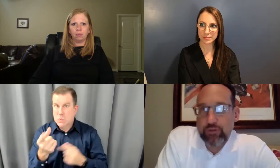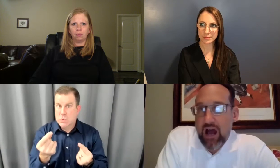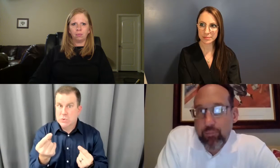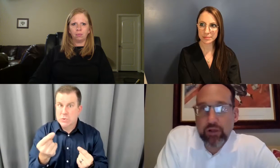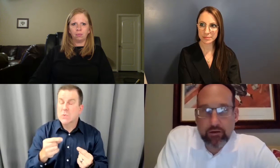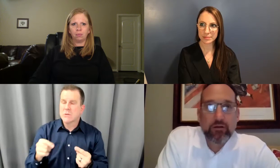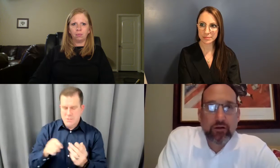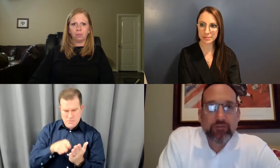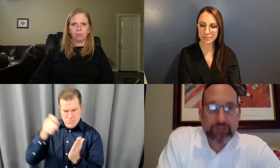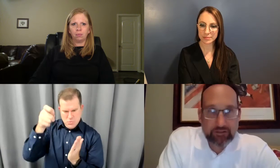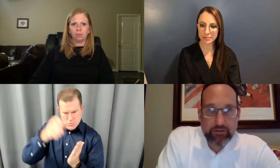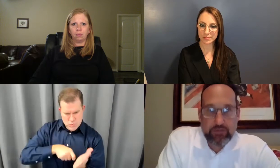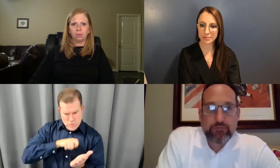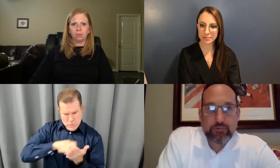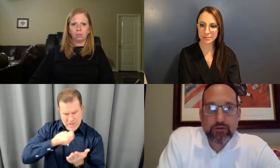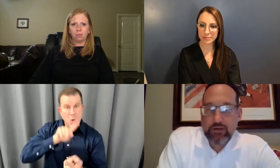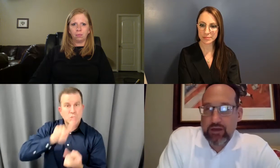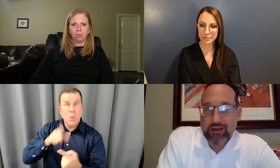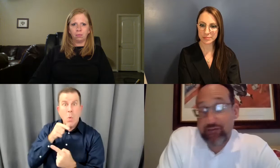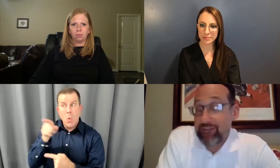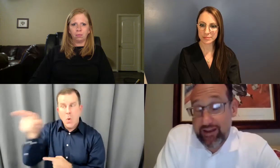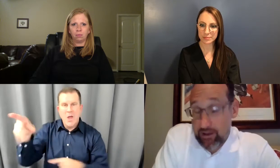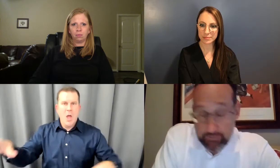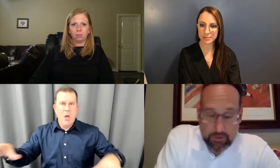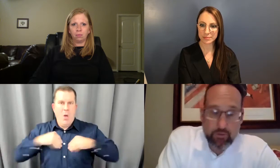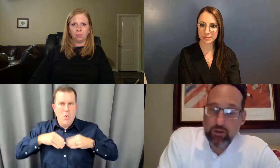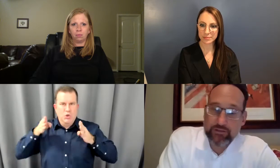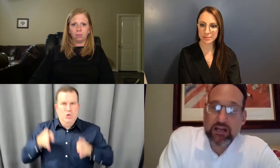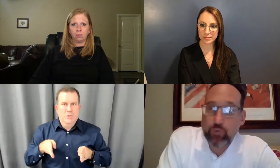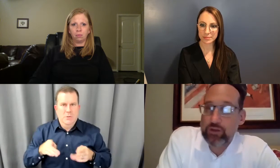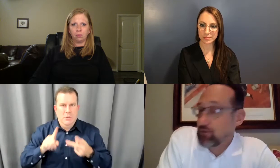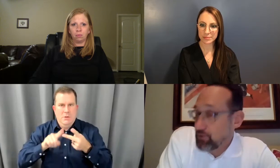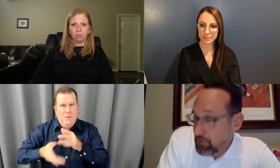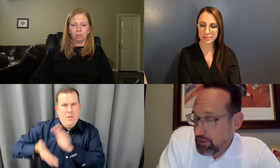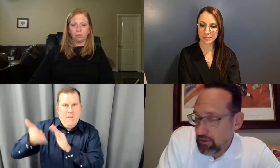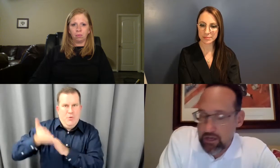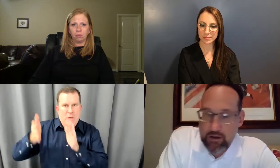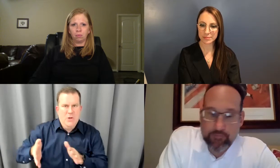or the operator of the facility. How do you find that out? Well, there's lots of ways you can do it,